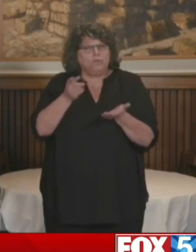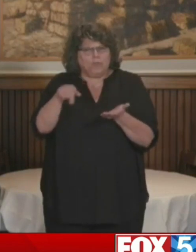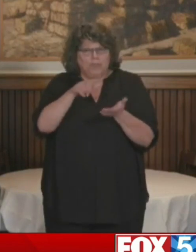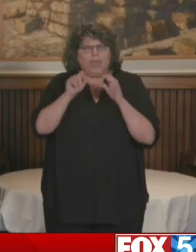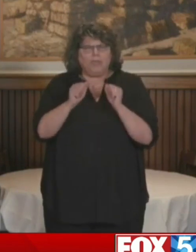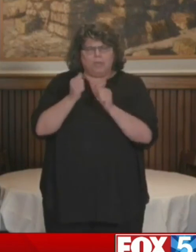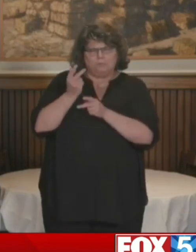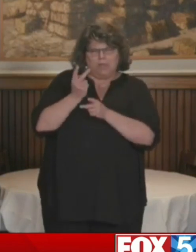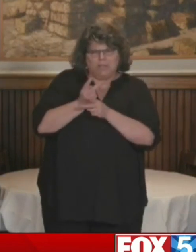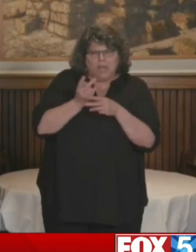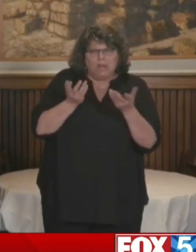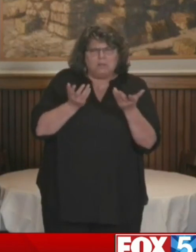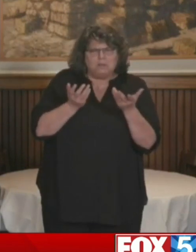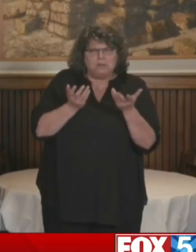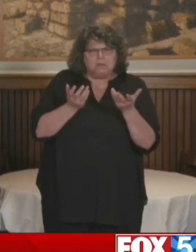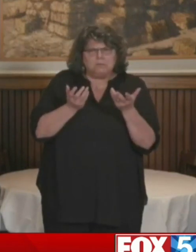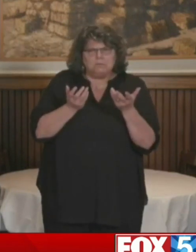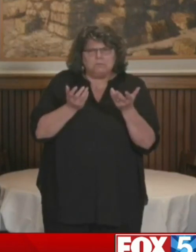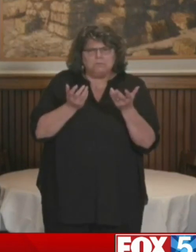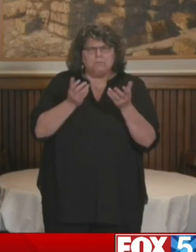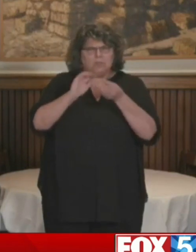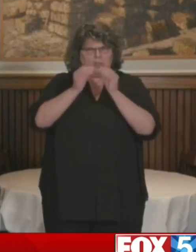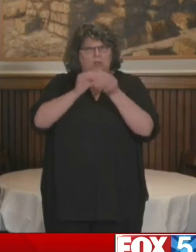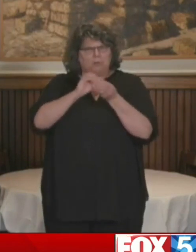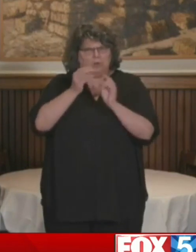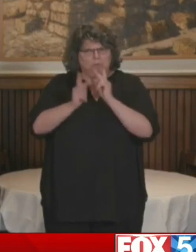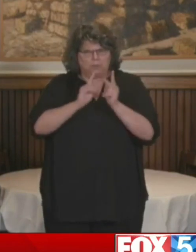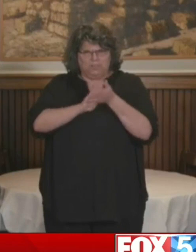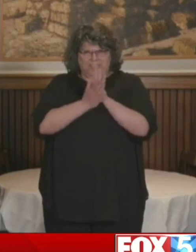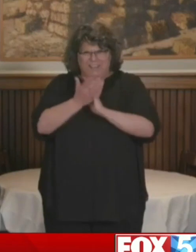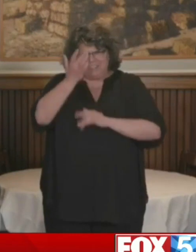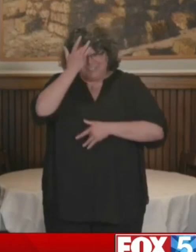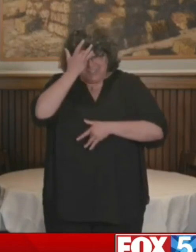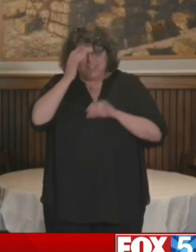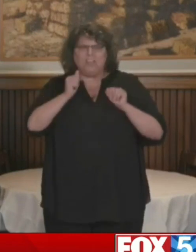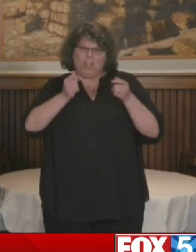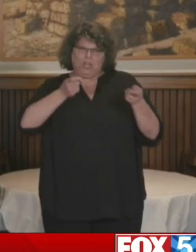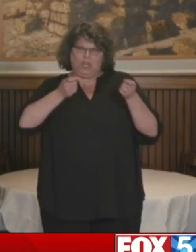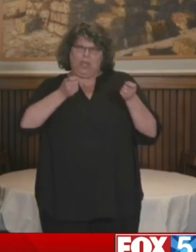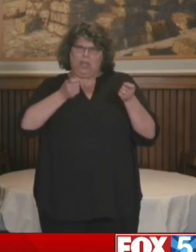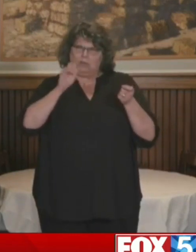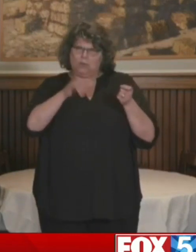THEIR LOCAL HOSPITAL COALITIONS OR HOSPITALS THEMSELVES TO DEMONSTRATE THE